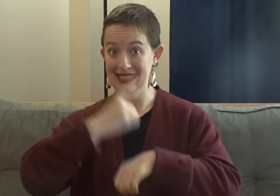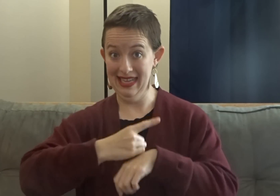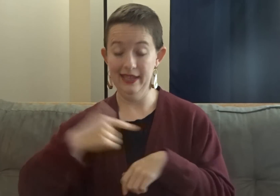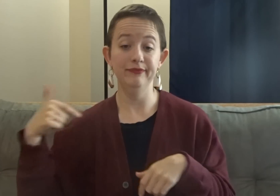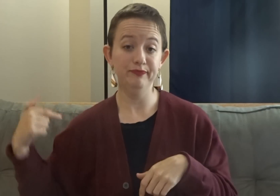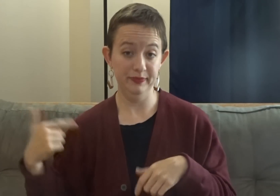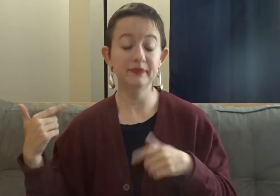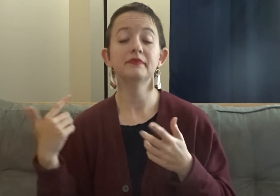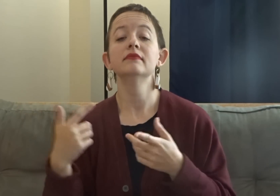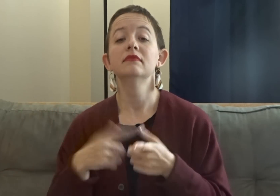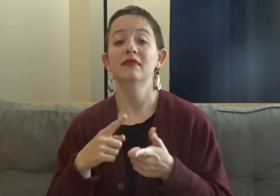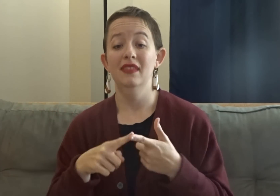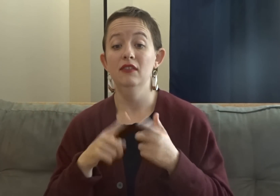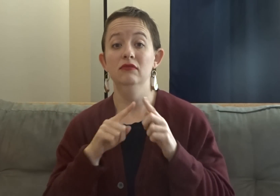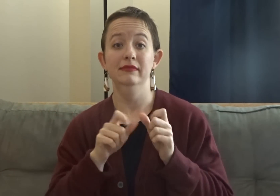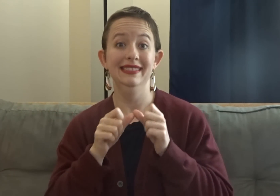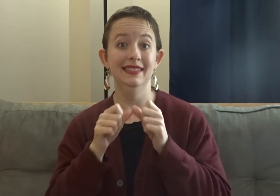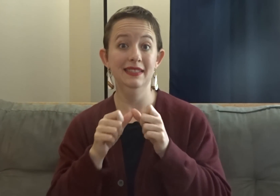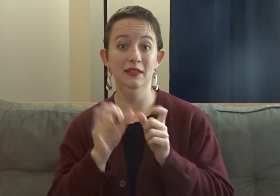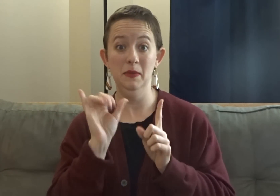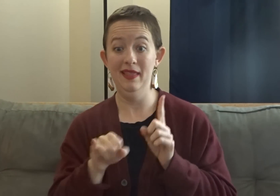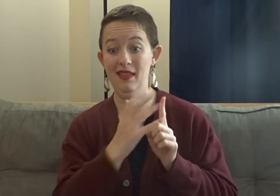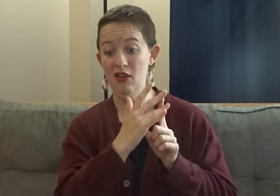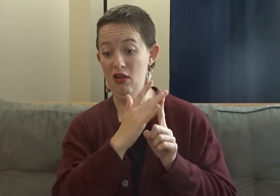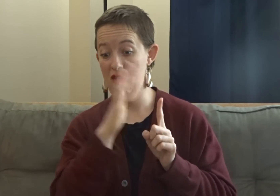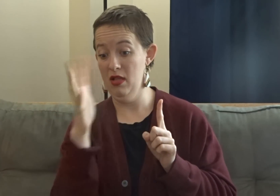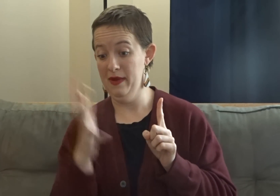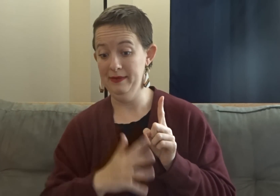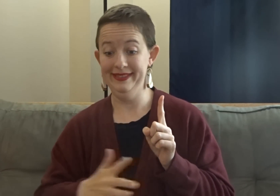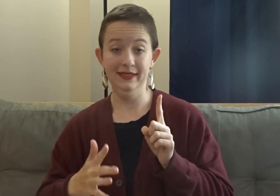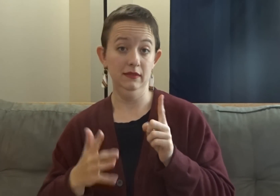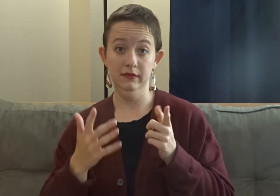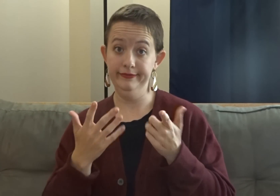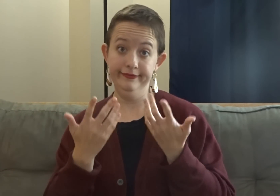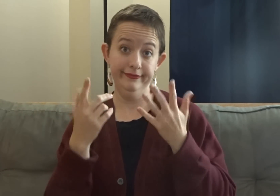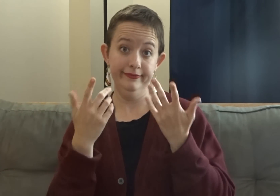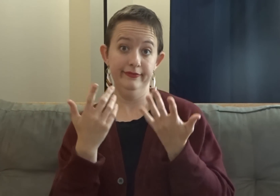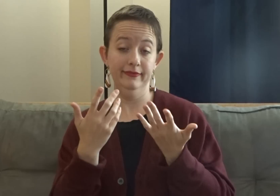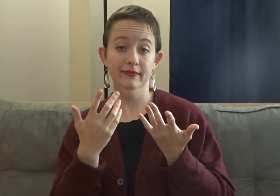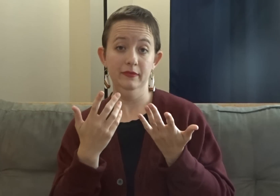So I'll start at that day and then I will continue doing that all the way up until...